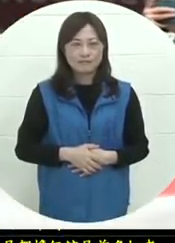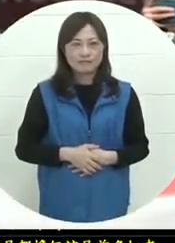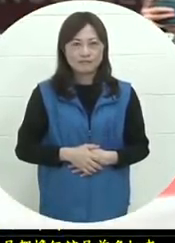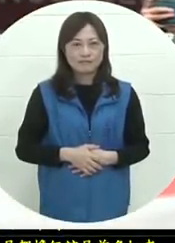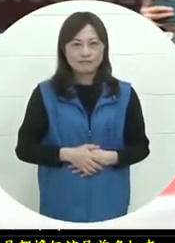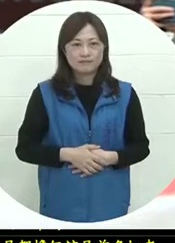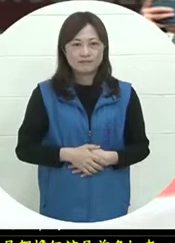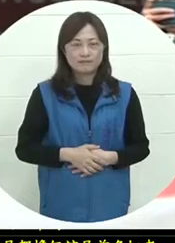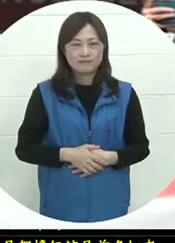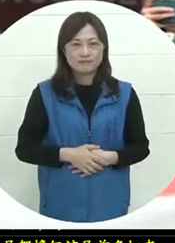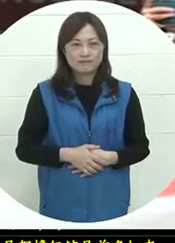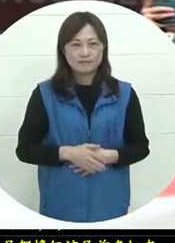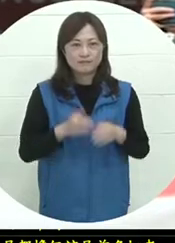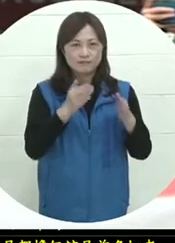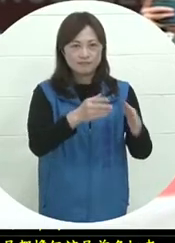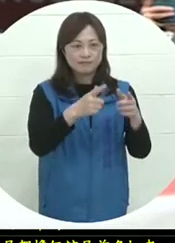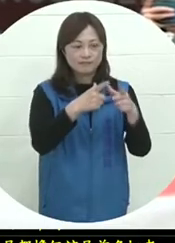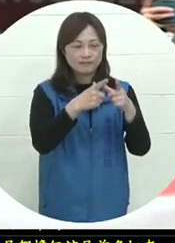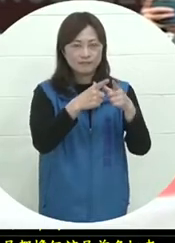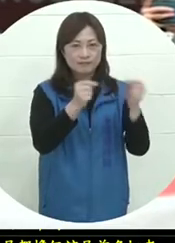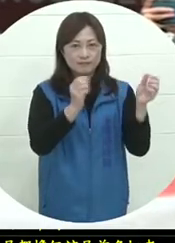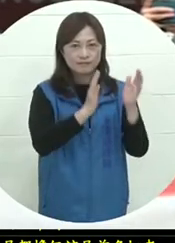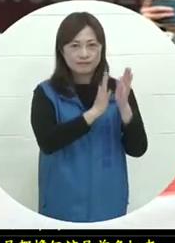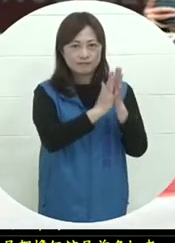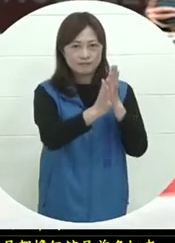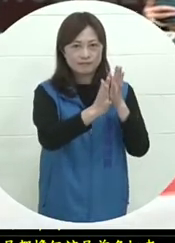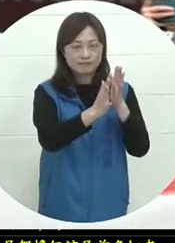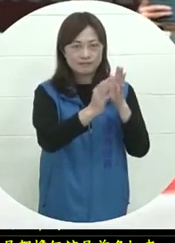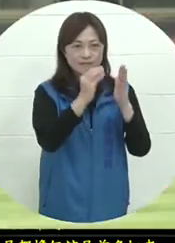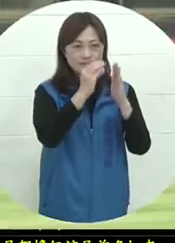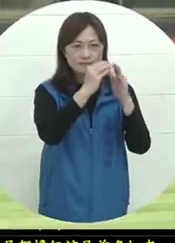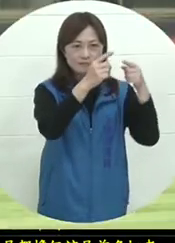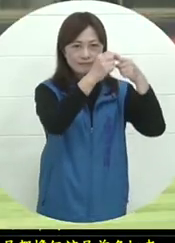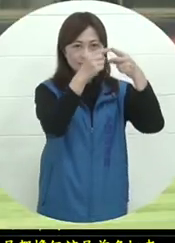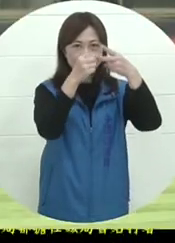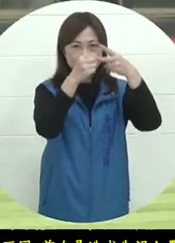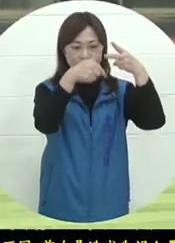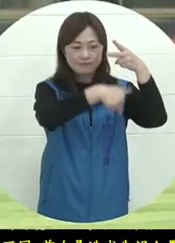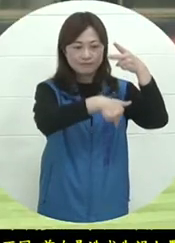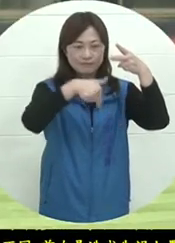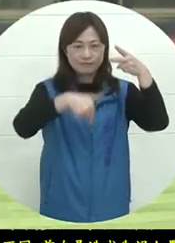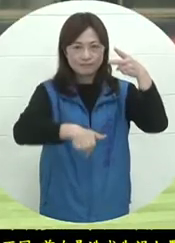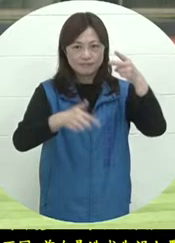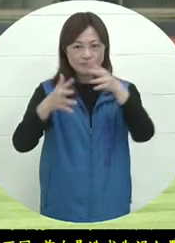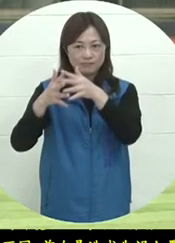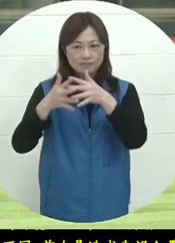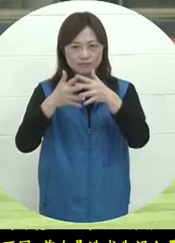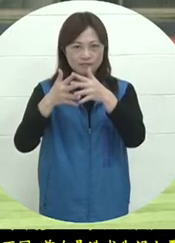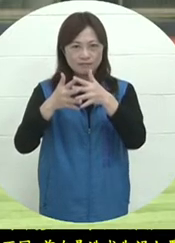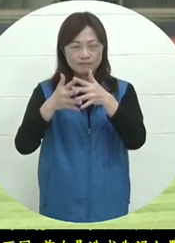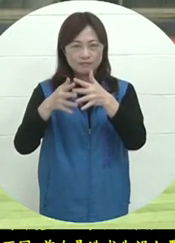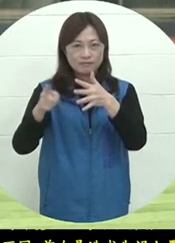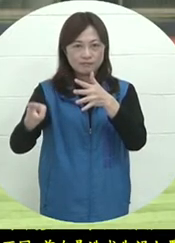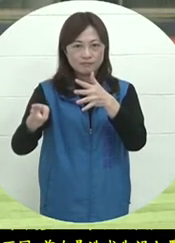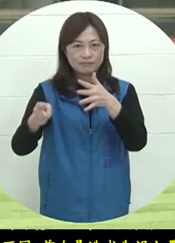the second inning , but for Japan, it was because of one, two, and two. In the second half of the game, the U.S. team actually scored despite being behind.